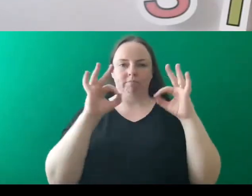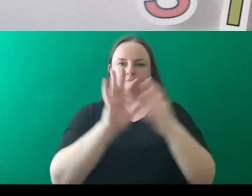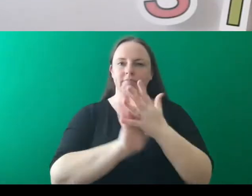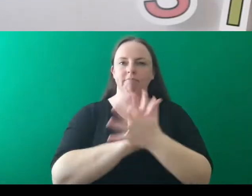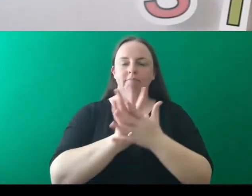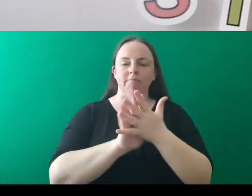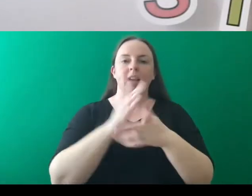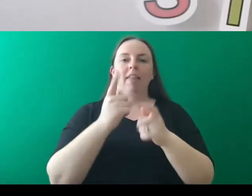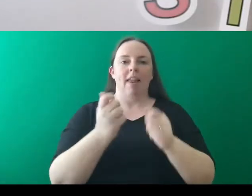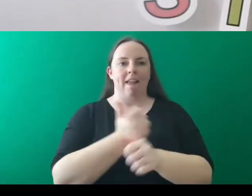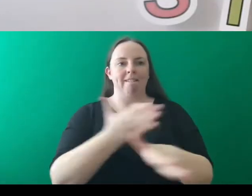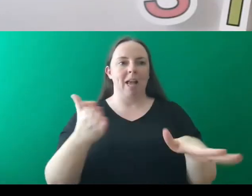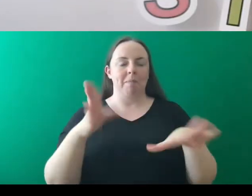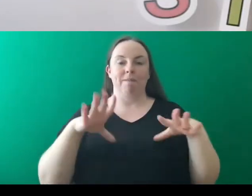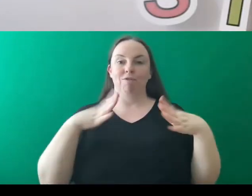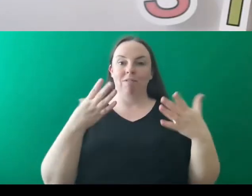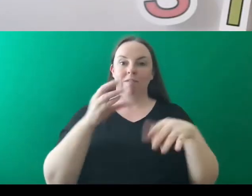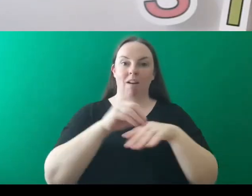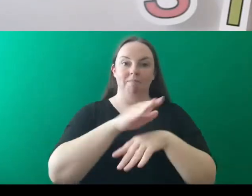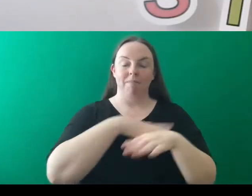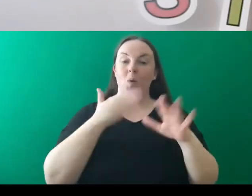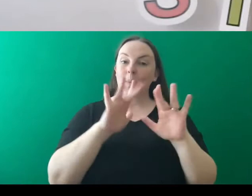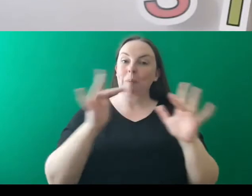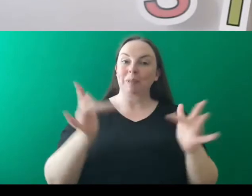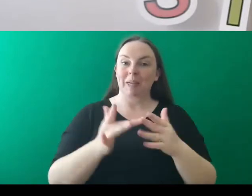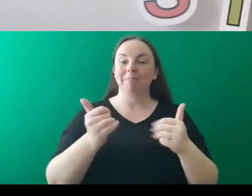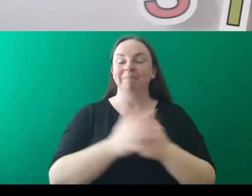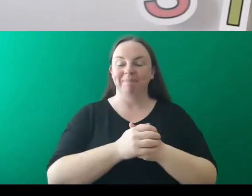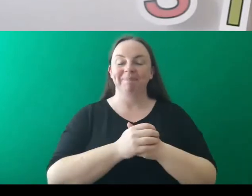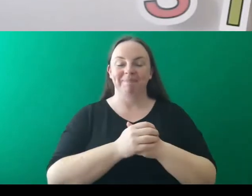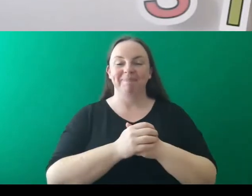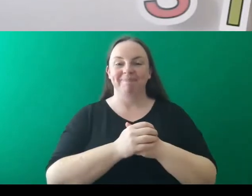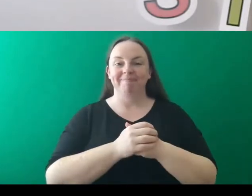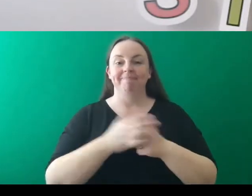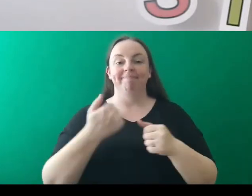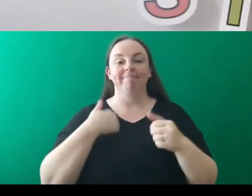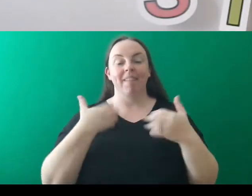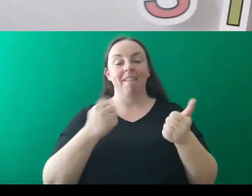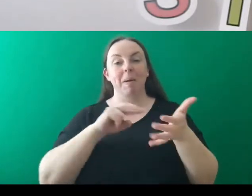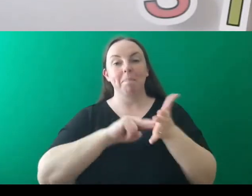available on this open online platform. Our plans for the